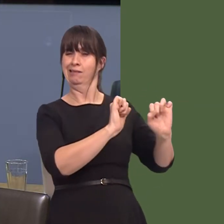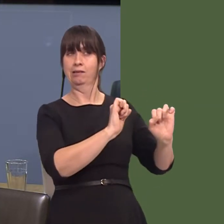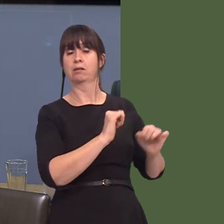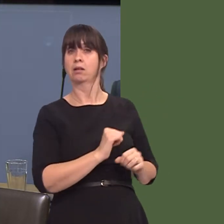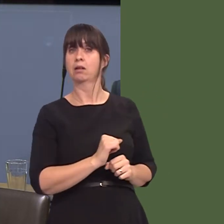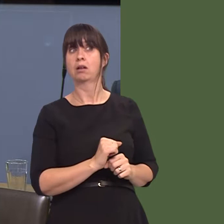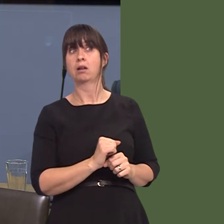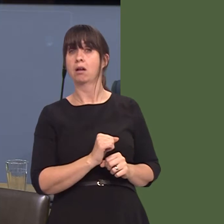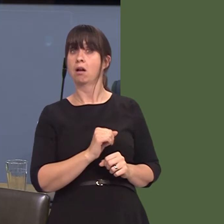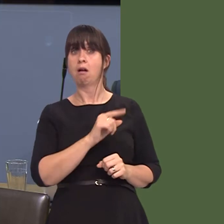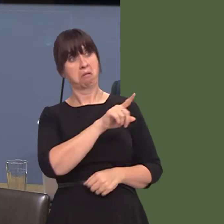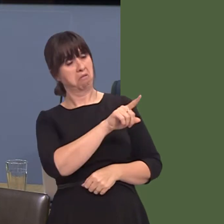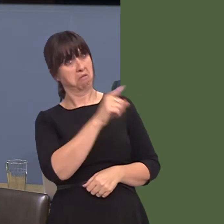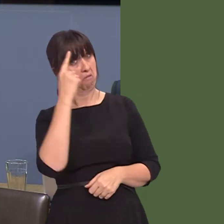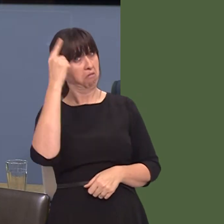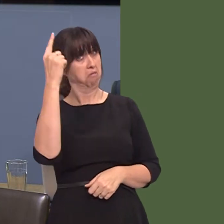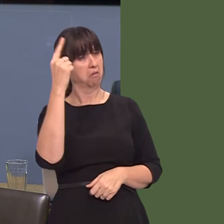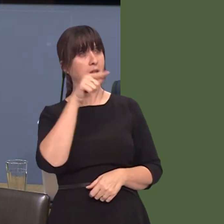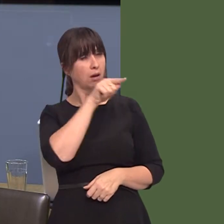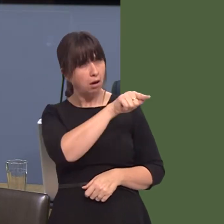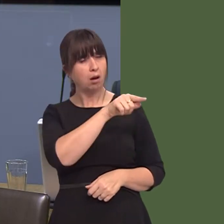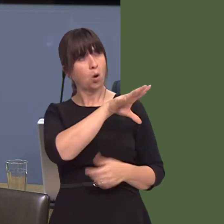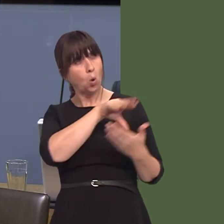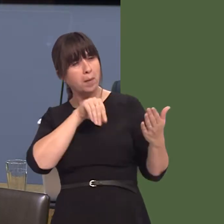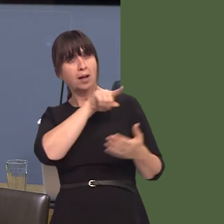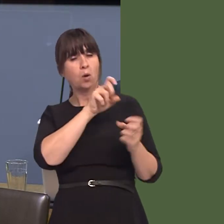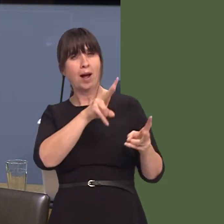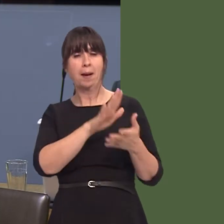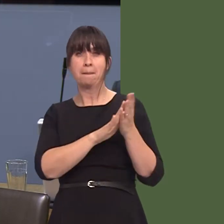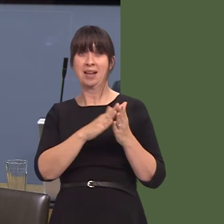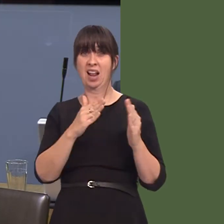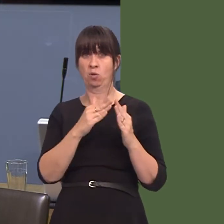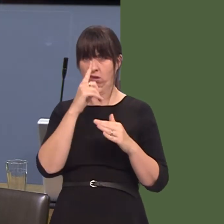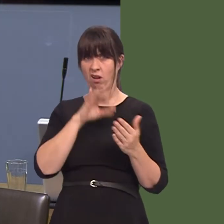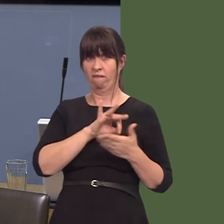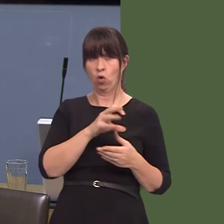Proposals such as this will provide efficient and affordable housing for local people, with